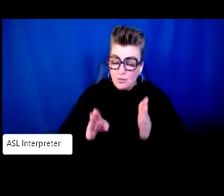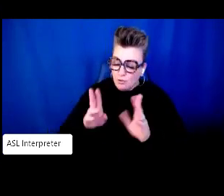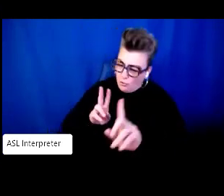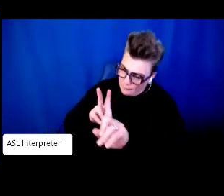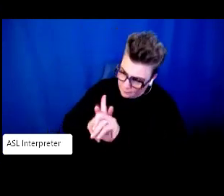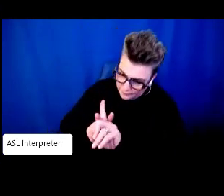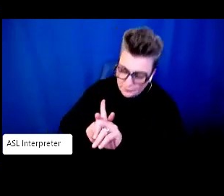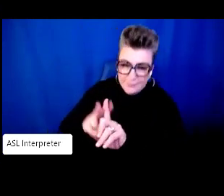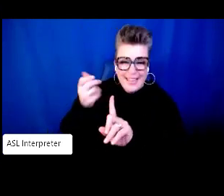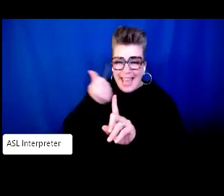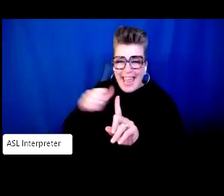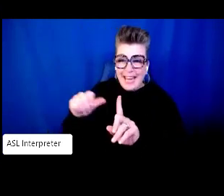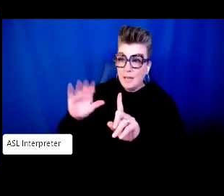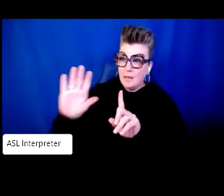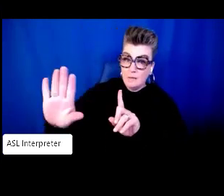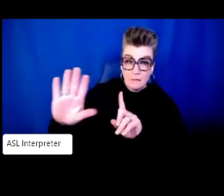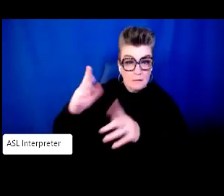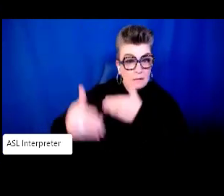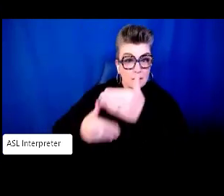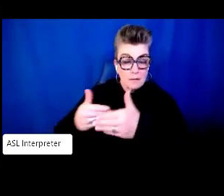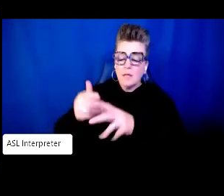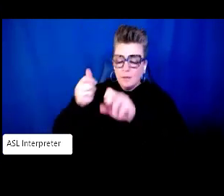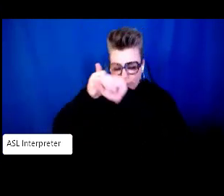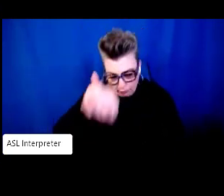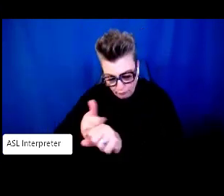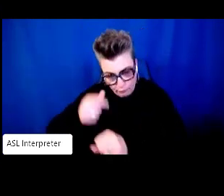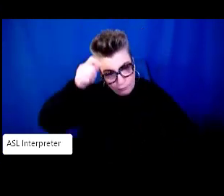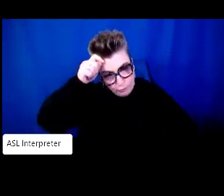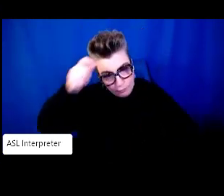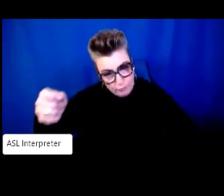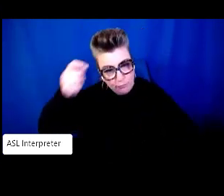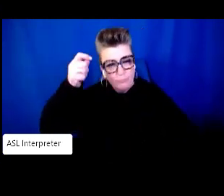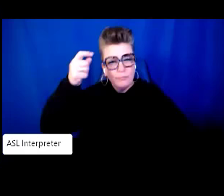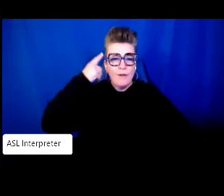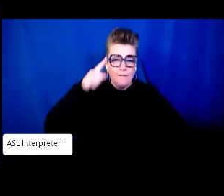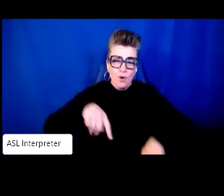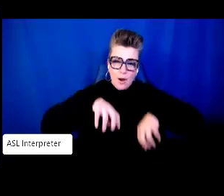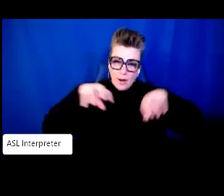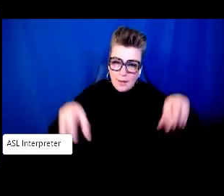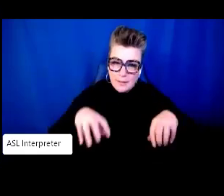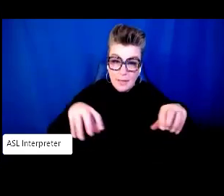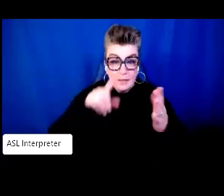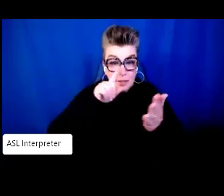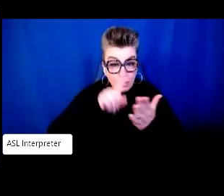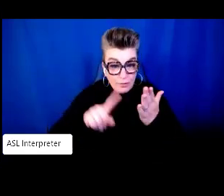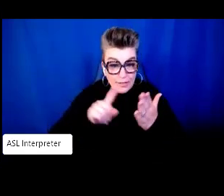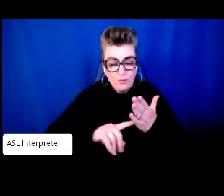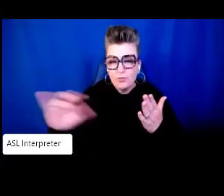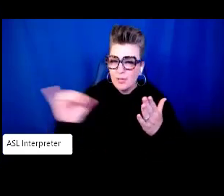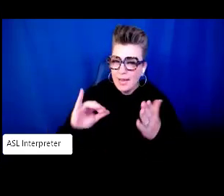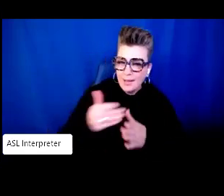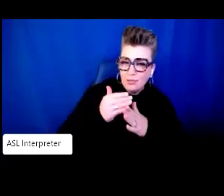and processes set by the tribe for conducting research and sharing scientific data, such as review by tribal